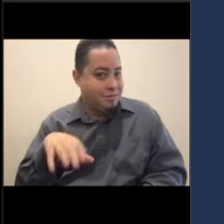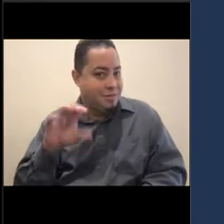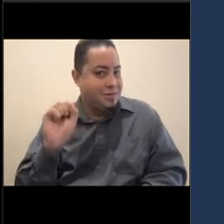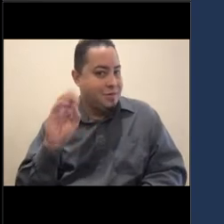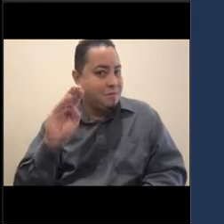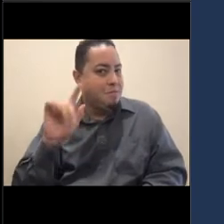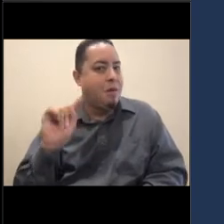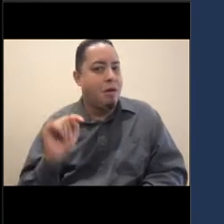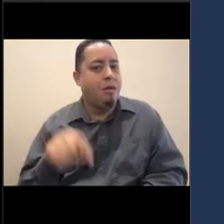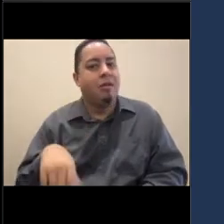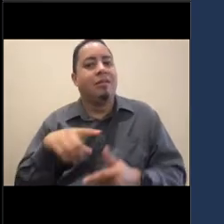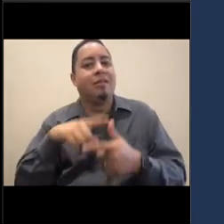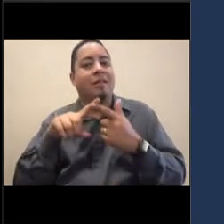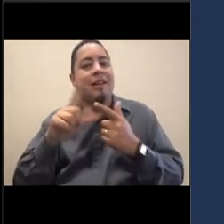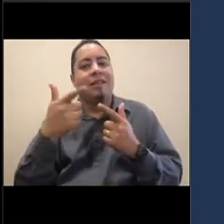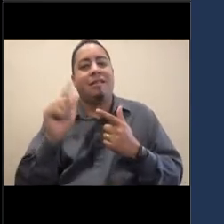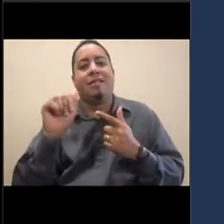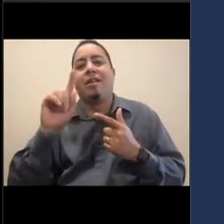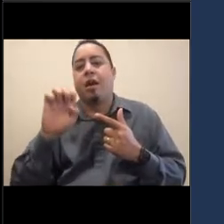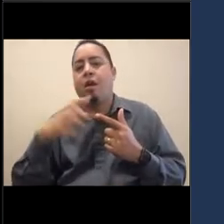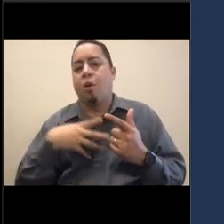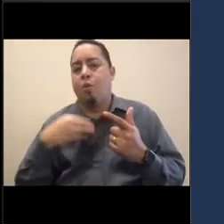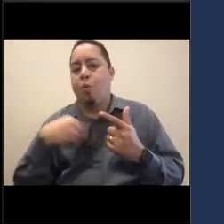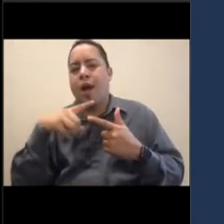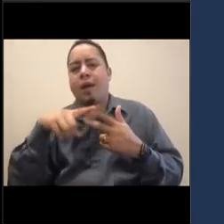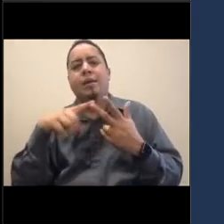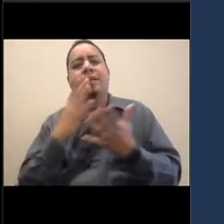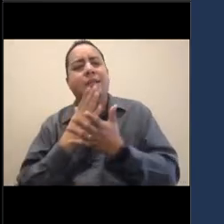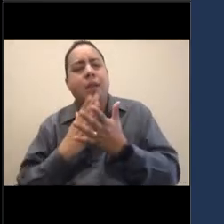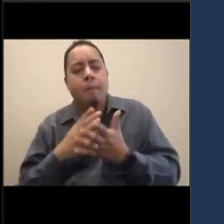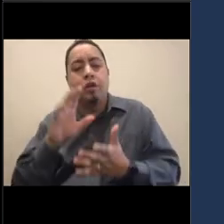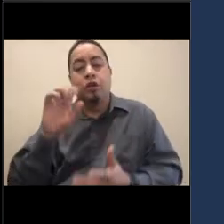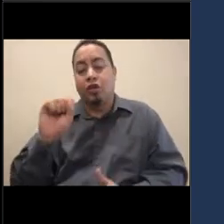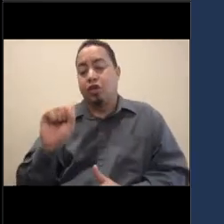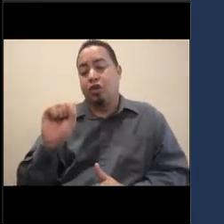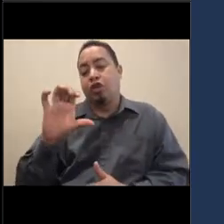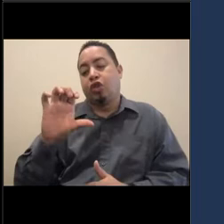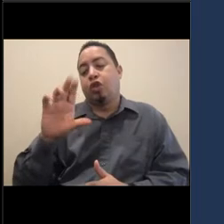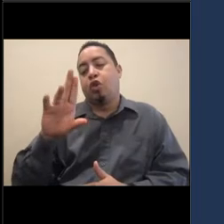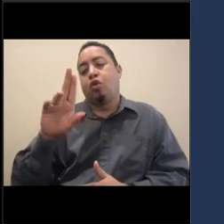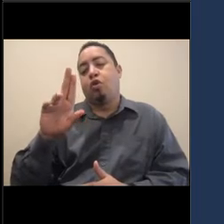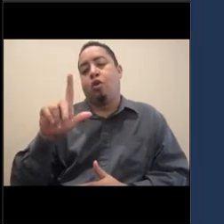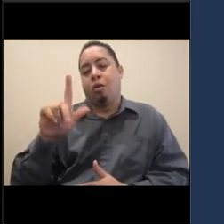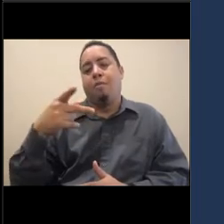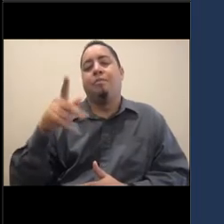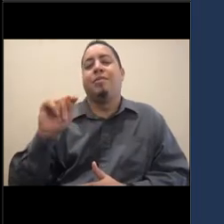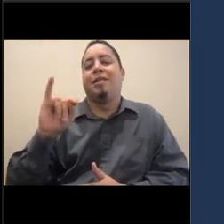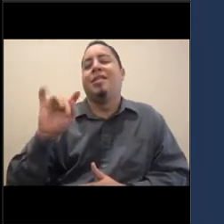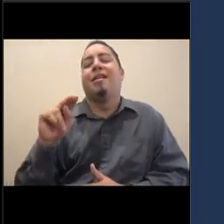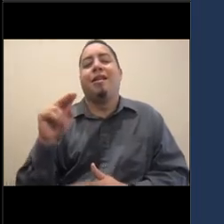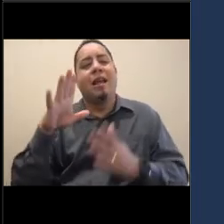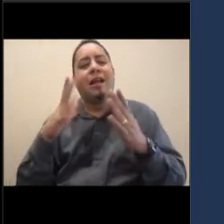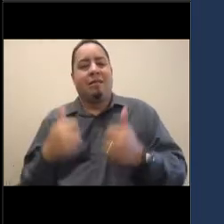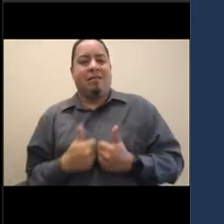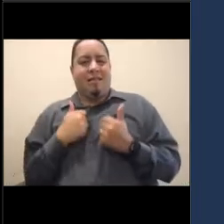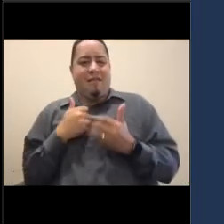I think the pictures that we were showing you were sculpin, which are very small fish that live near the bottom of the lake, which is where lake trout like to hang out